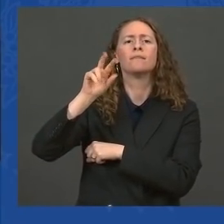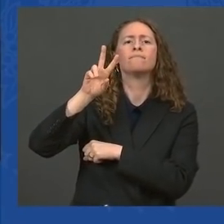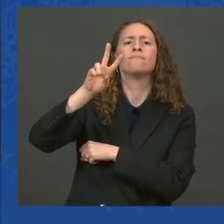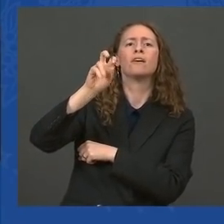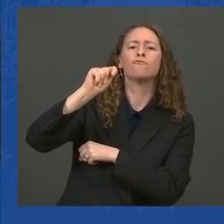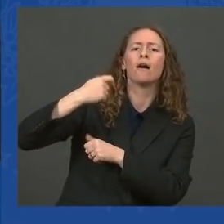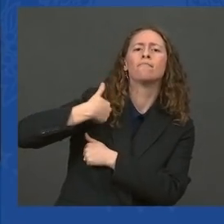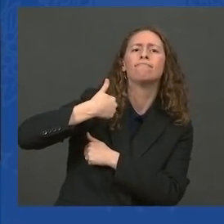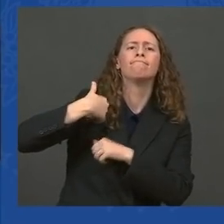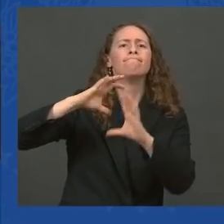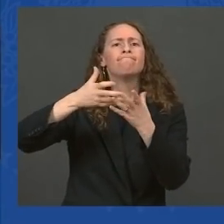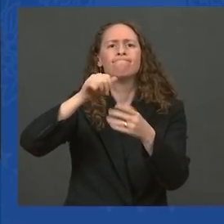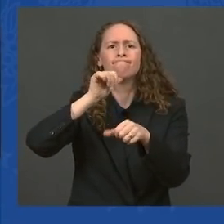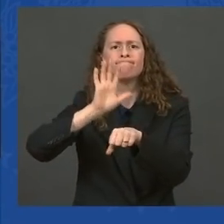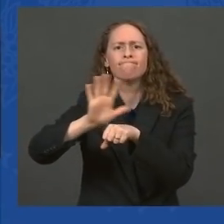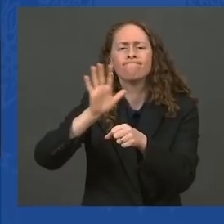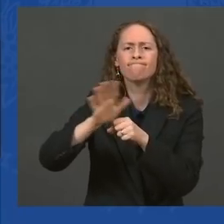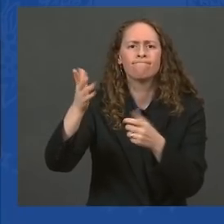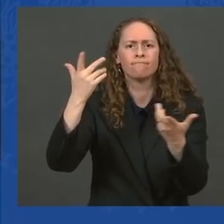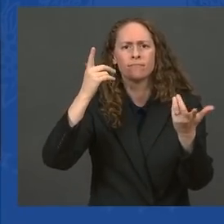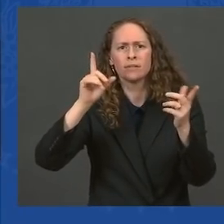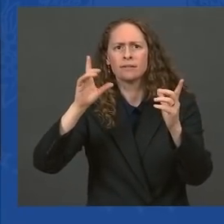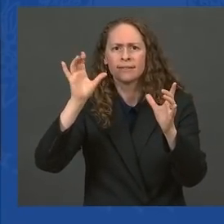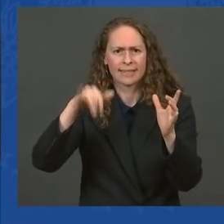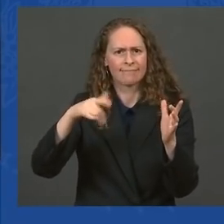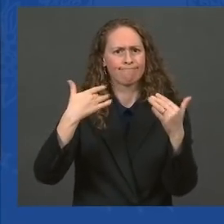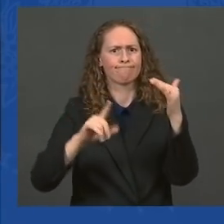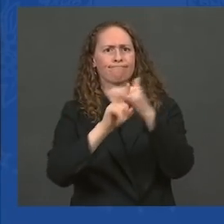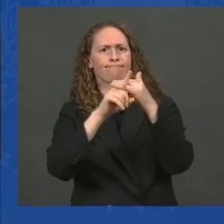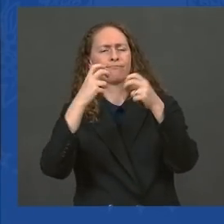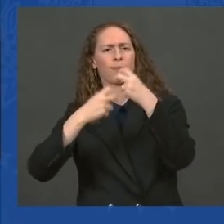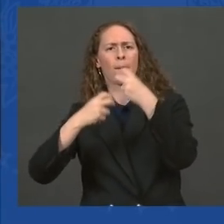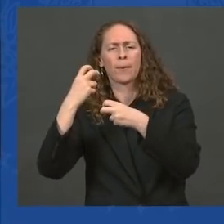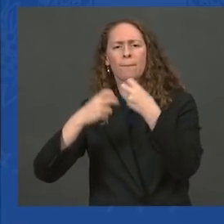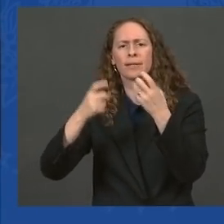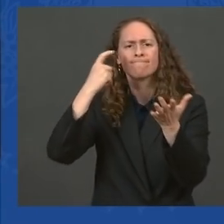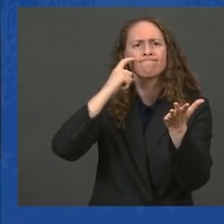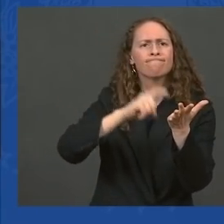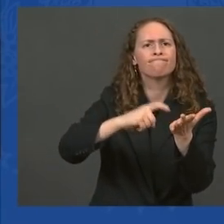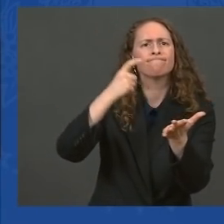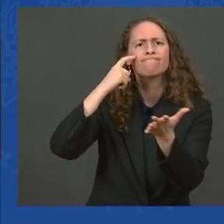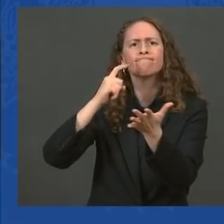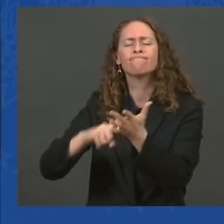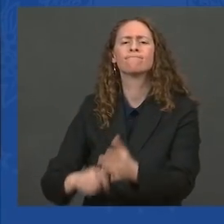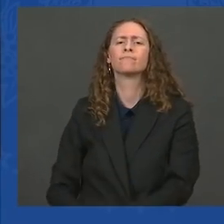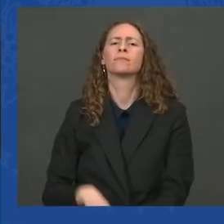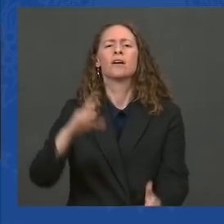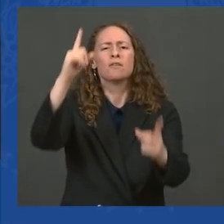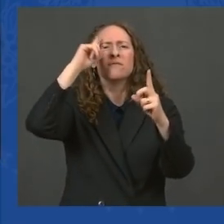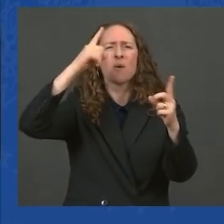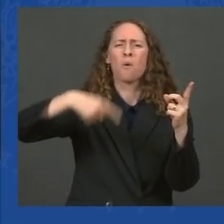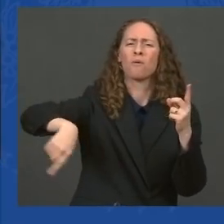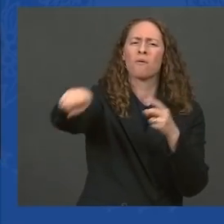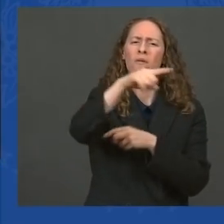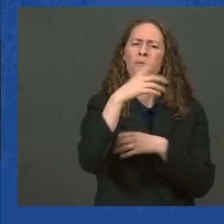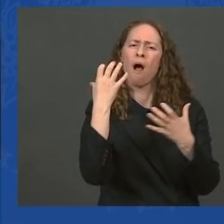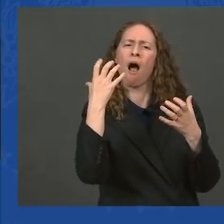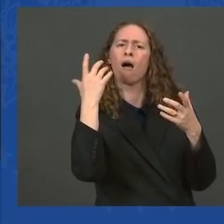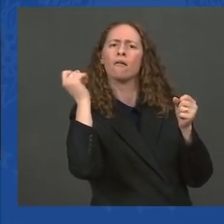well-trained workers in nearly every area of healthcare -- doctors, nurses, pharmacists, technicians, and physical therapists.